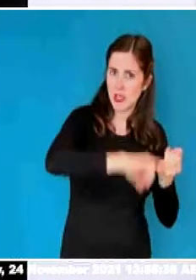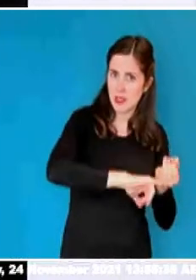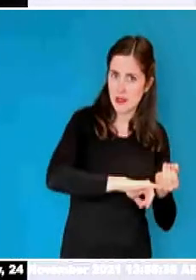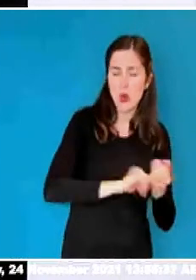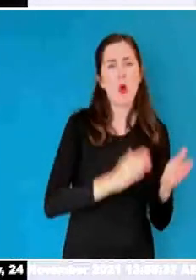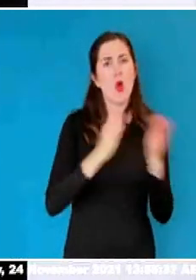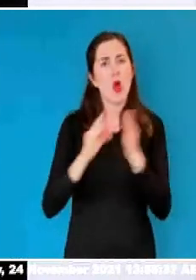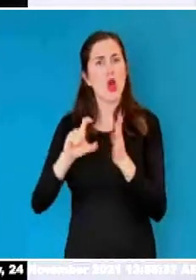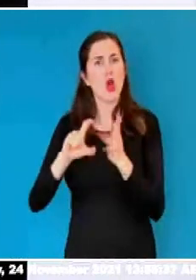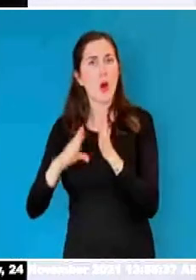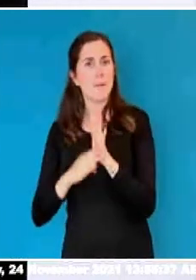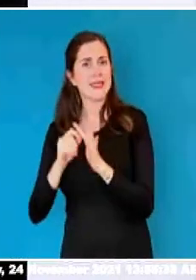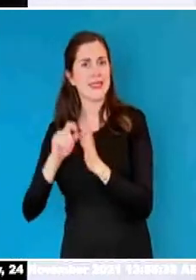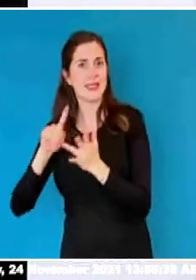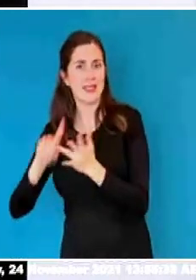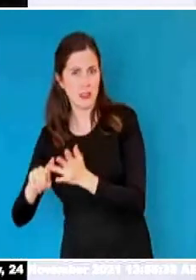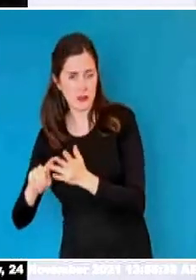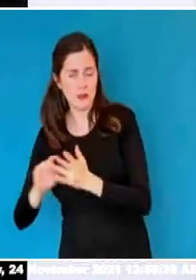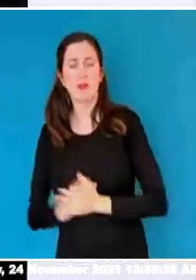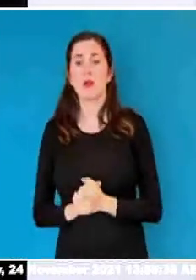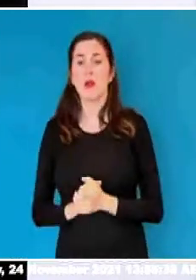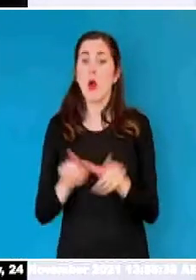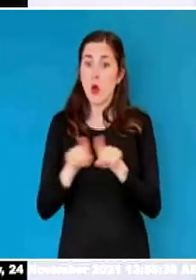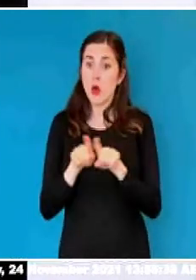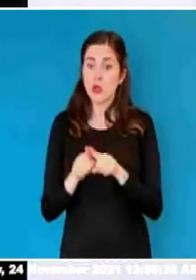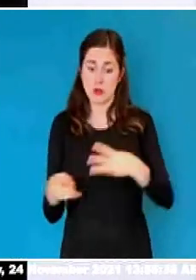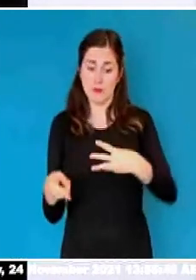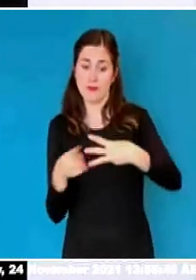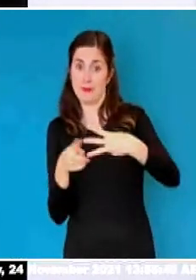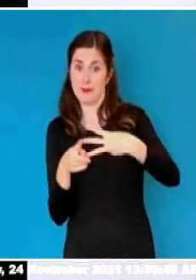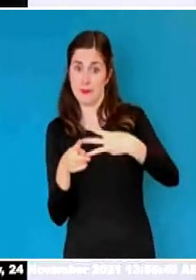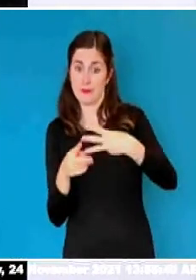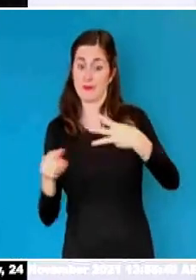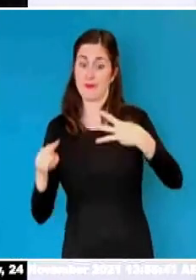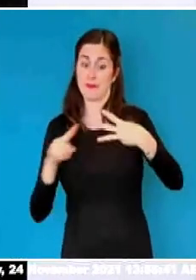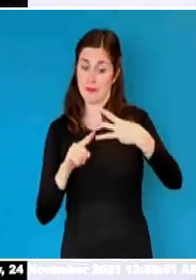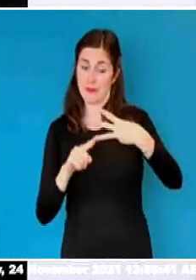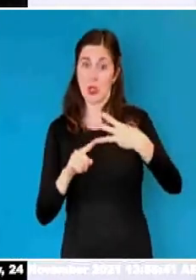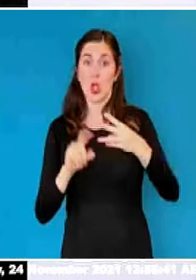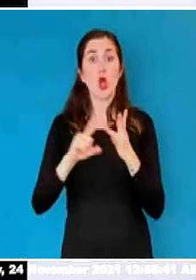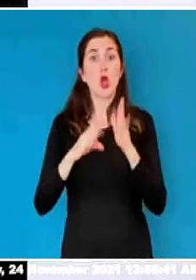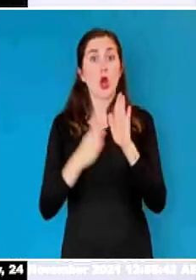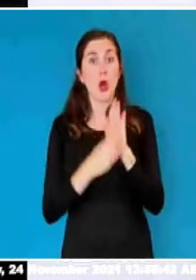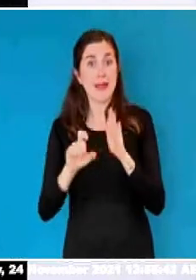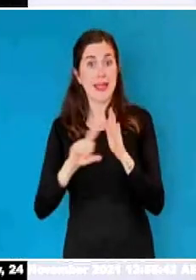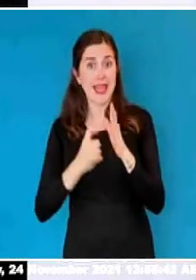We are also joined by two regulators, Comcare and WorkSafe Victoria.